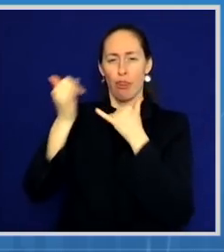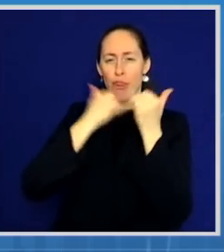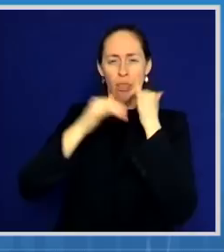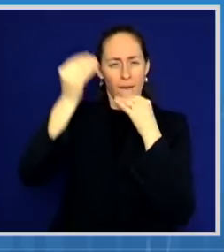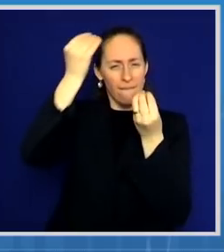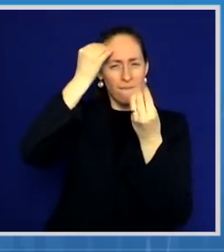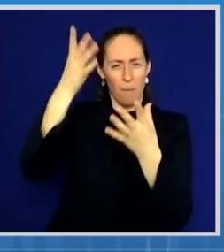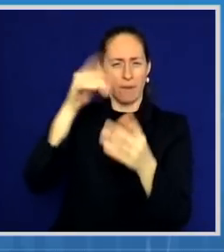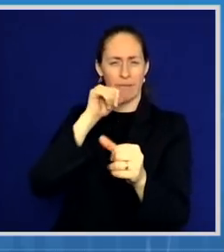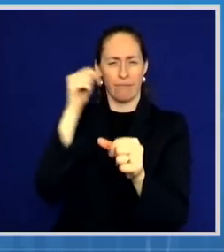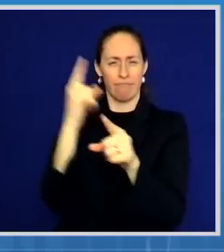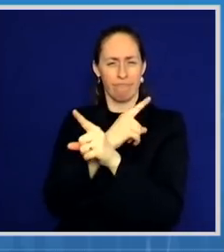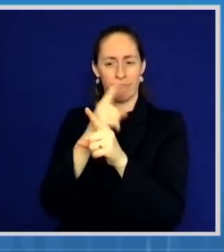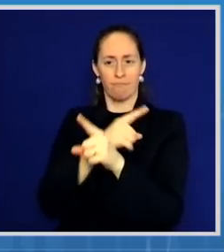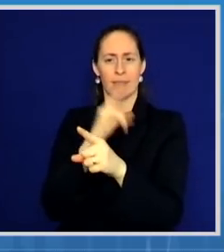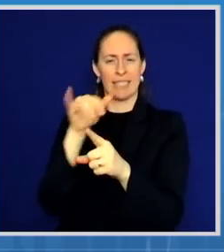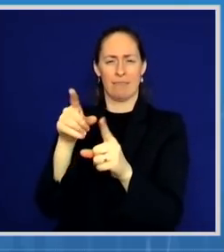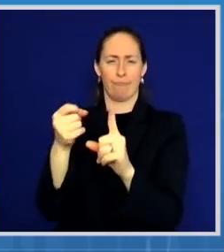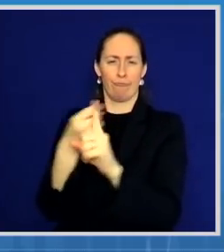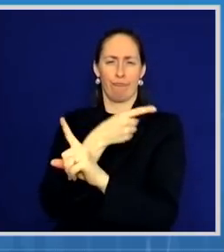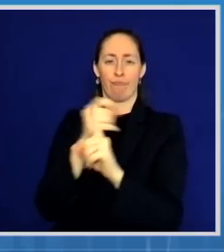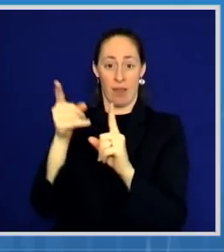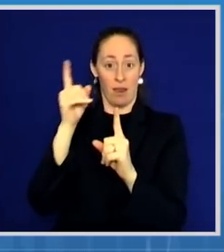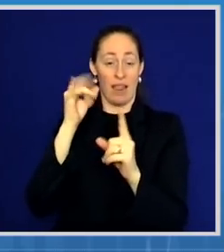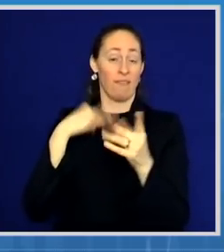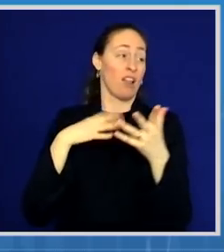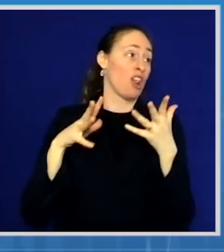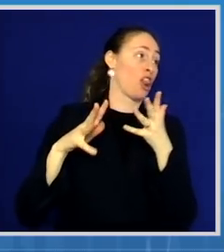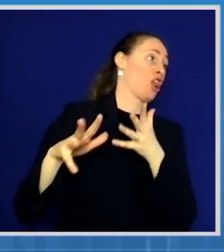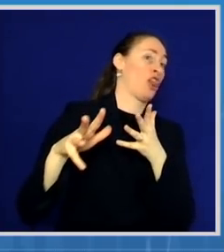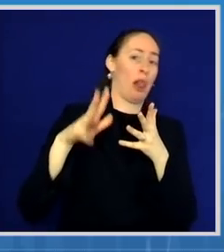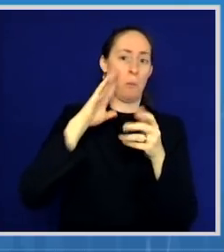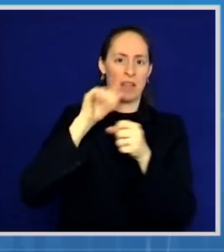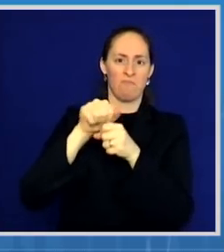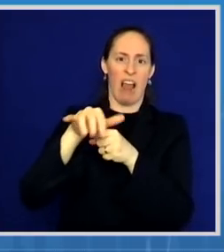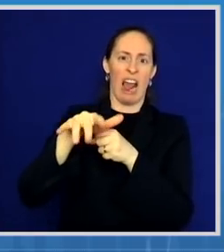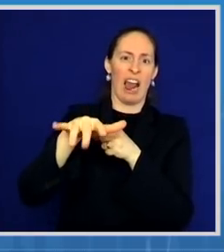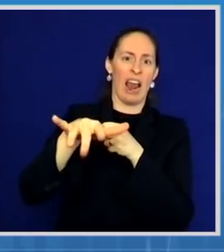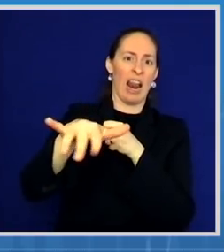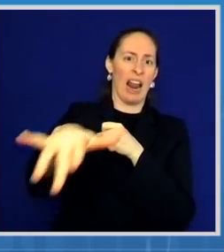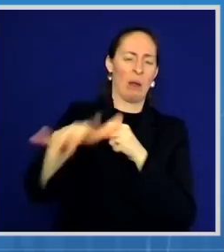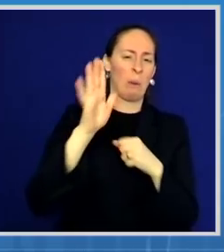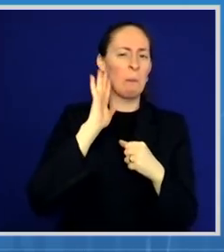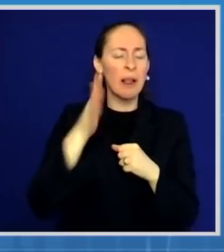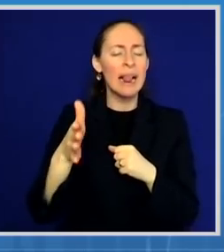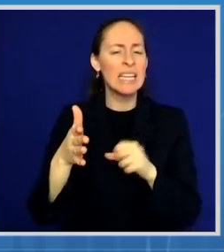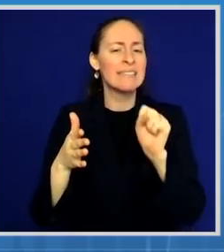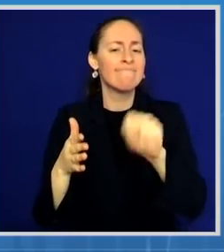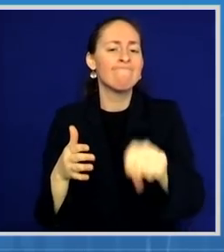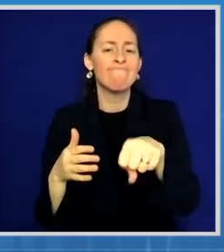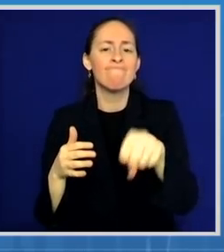So one of our strategies is to put as much accurate information out there as possible with trusted voices.